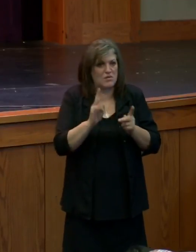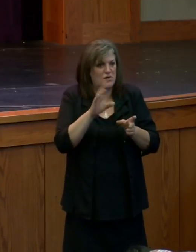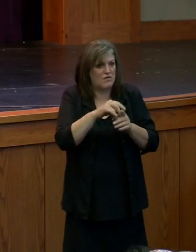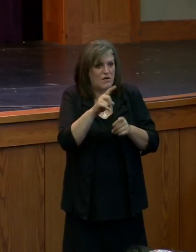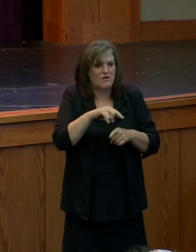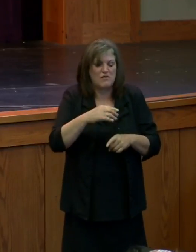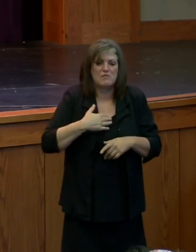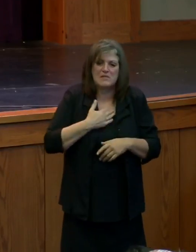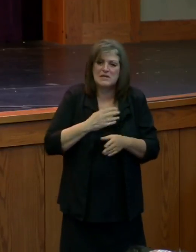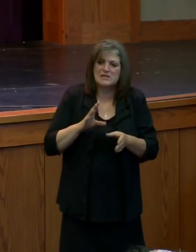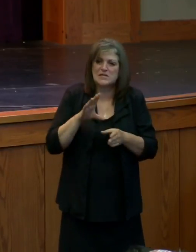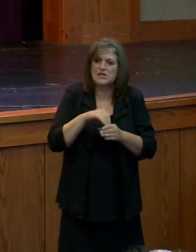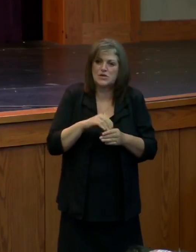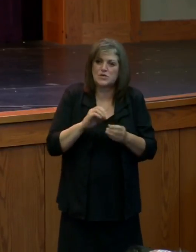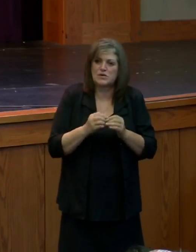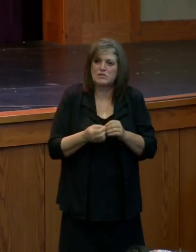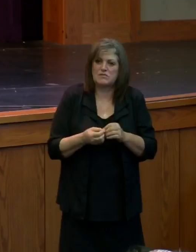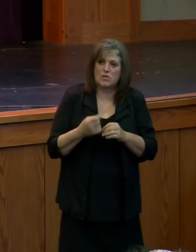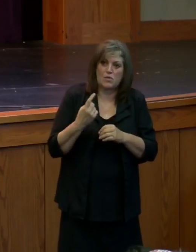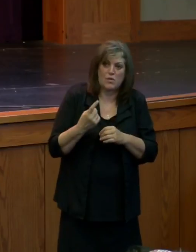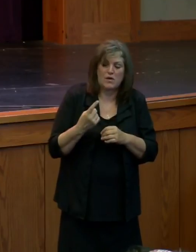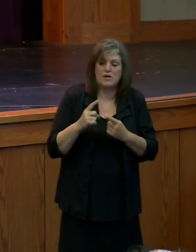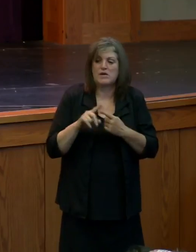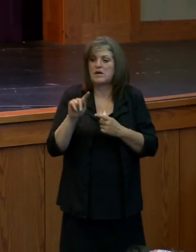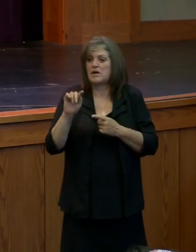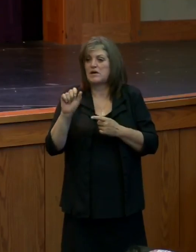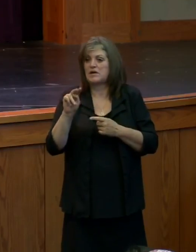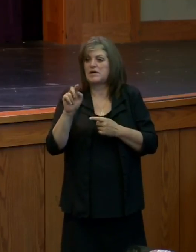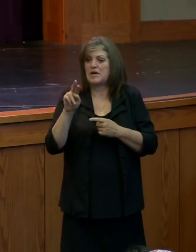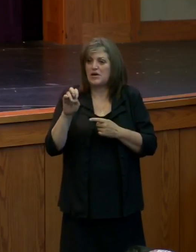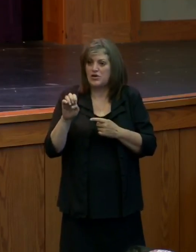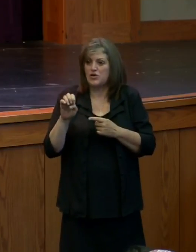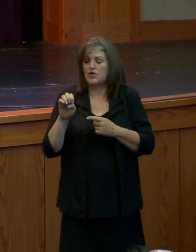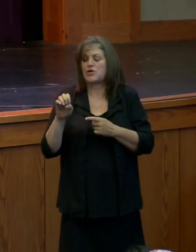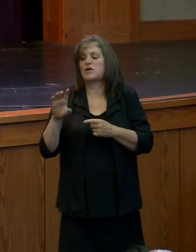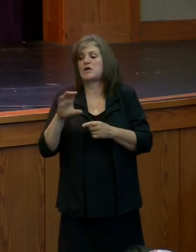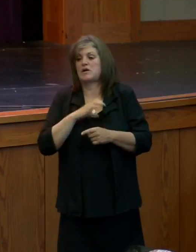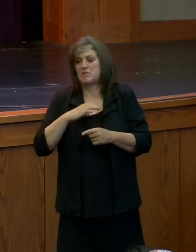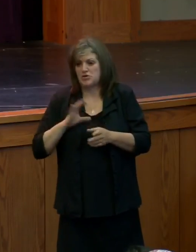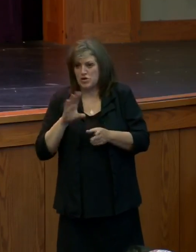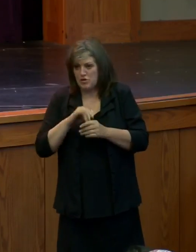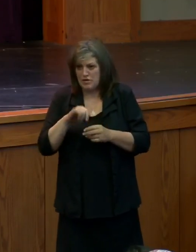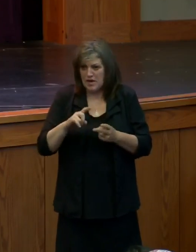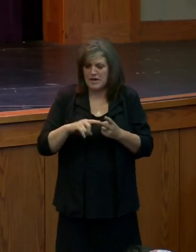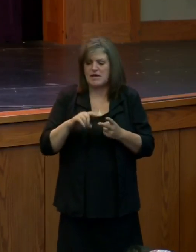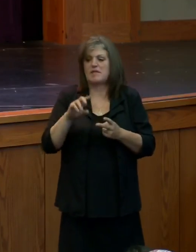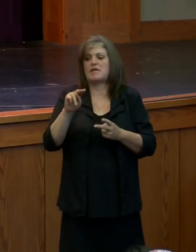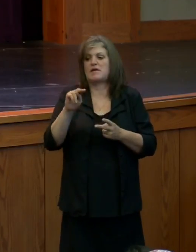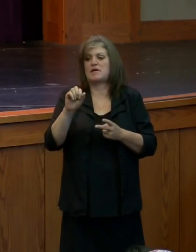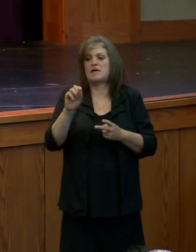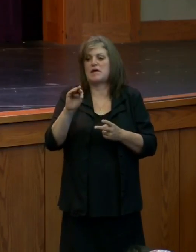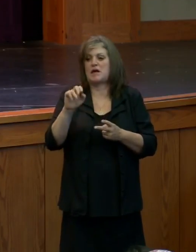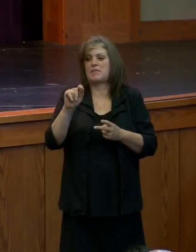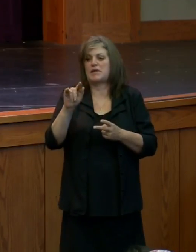PLEASE INCLUDE, NUMBER ONE, THE TENURE COMMISSION AS WELL AS THE NOMINATING COMMISSION. THE JOBS ARE VERY MUCH DIFFERENT.